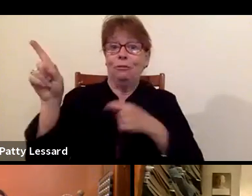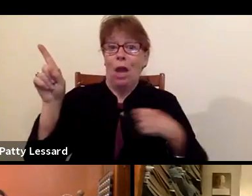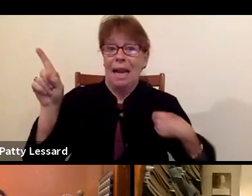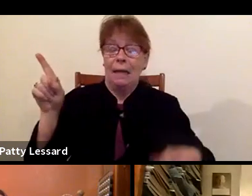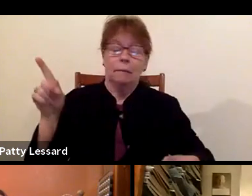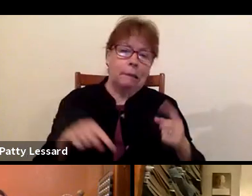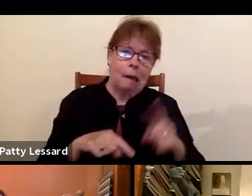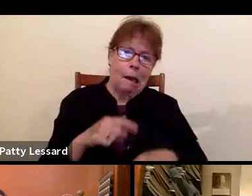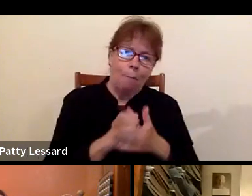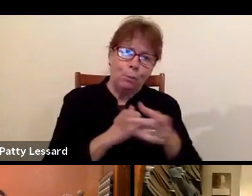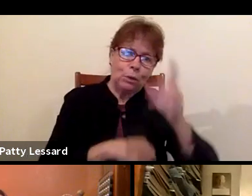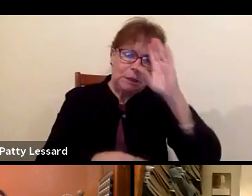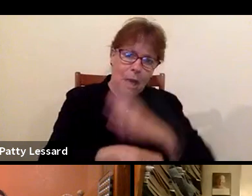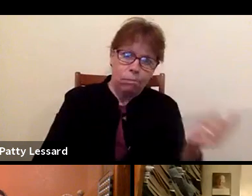, you know, just how to make